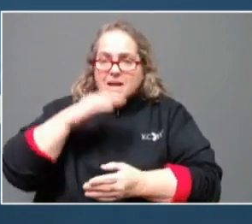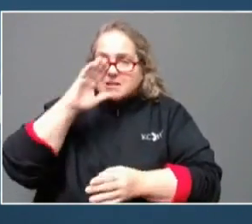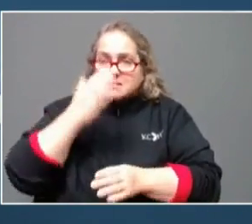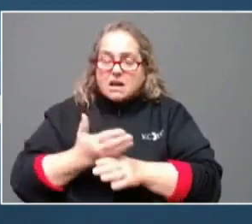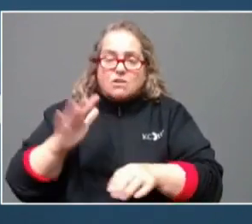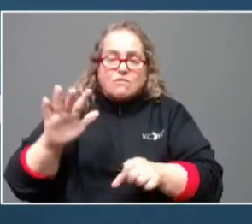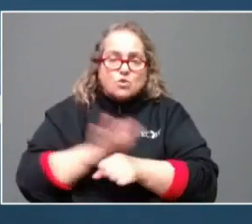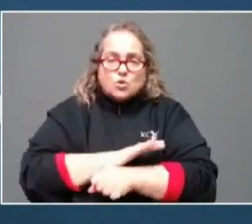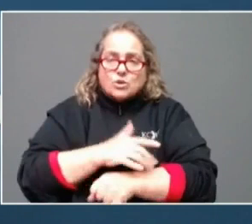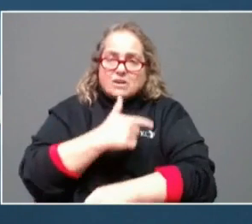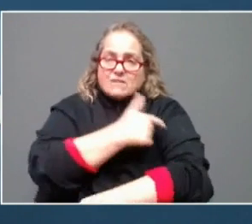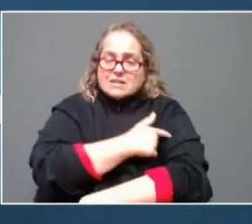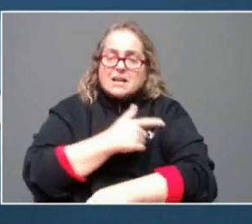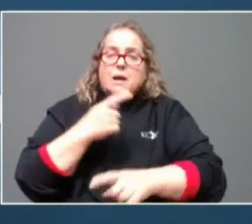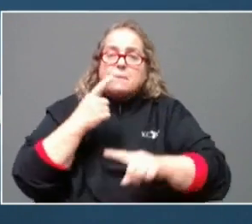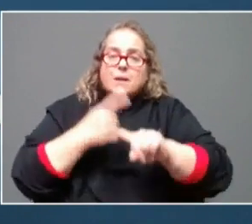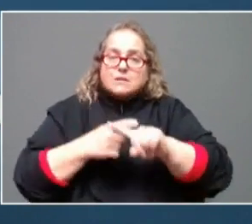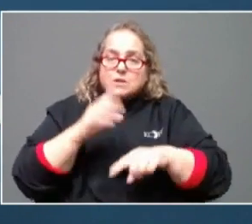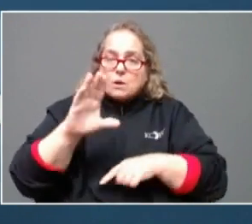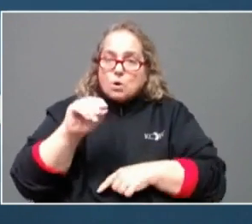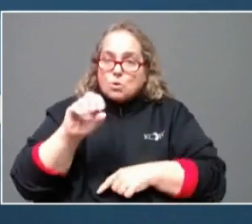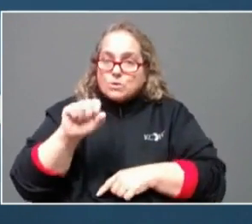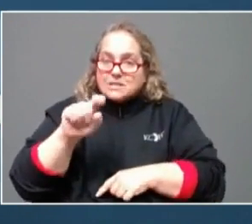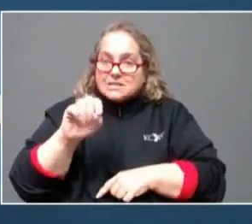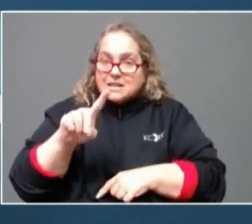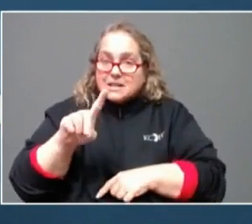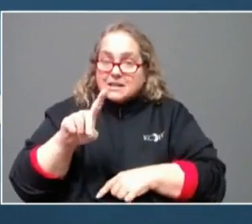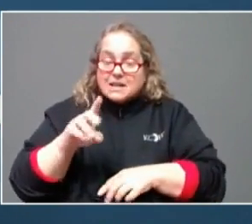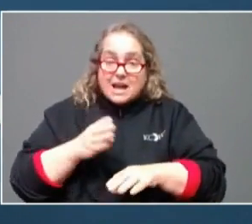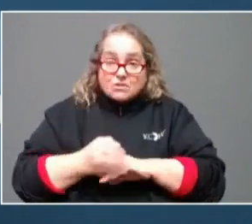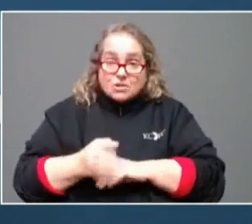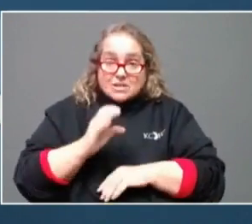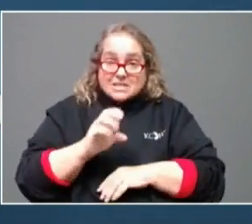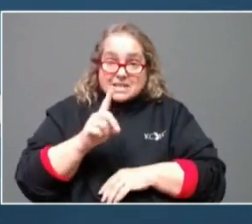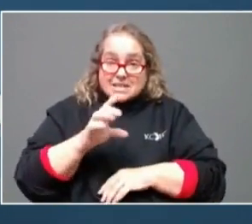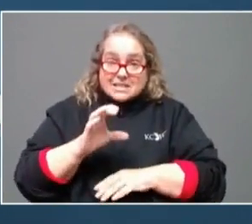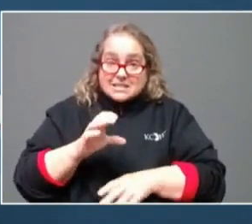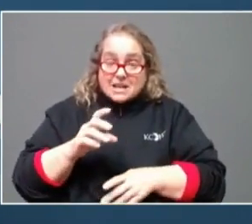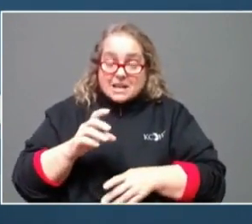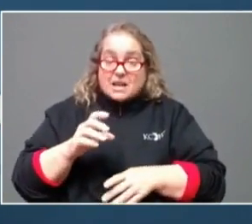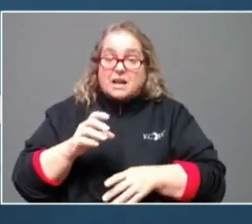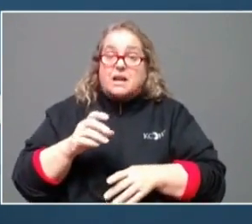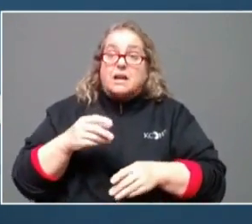ran out right after the CDC provided that guidance and he's shooting